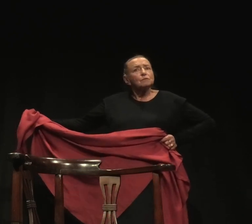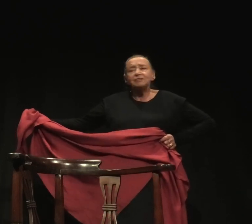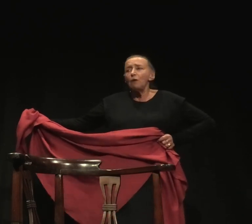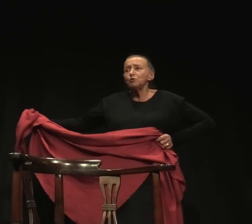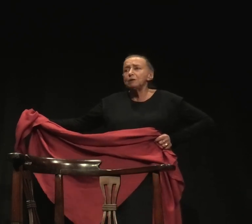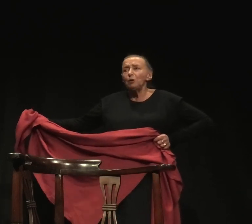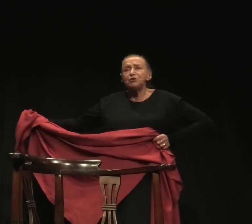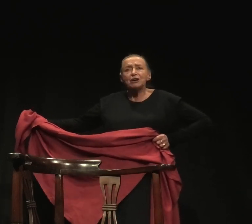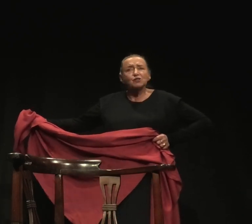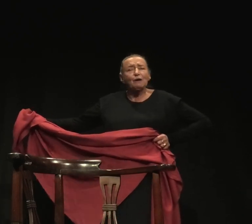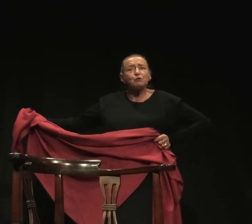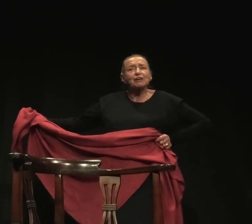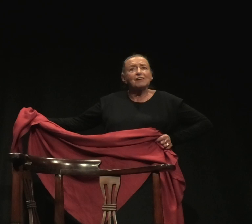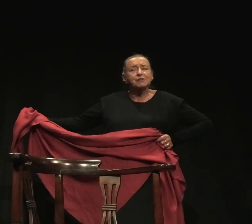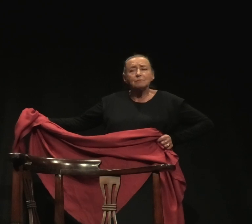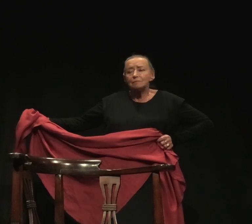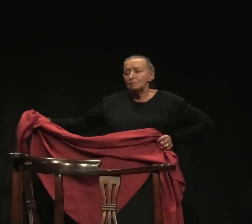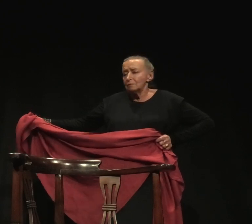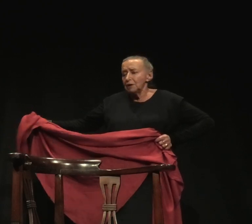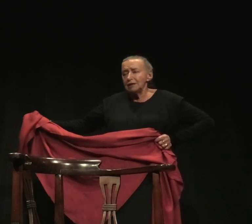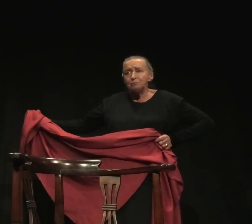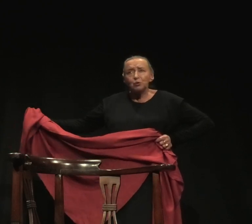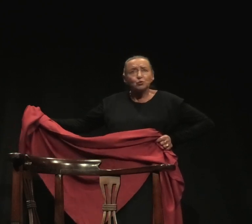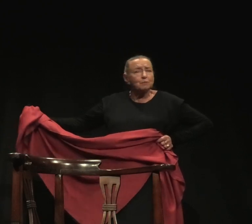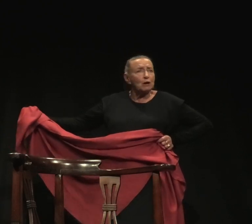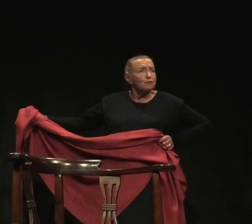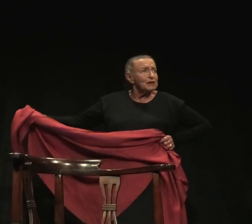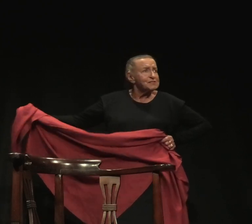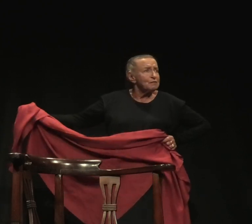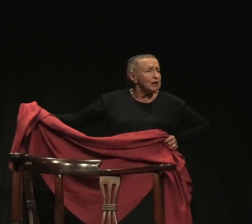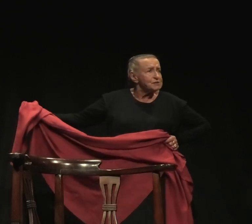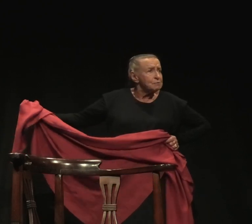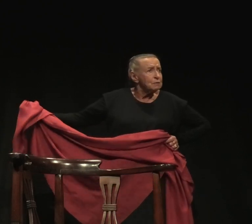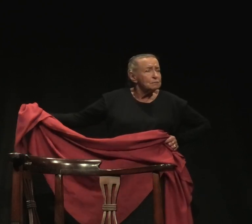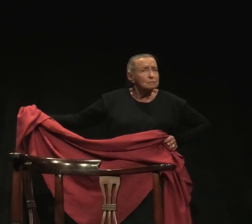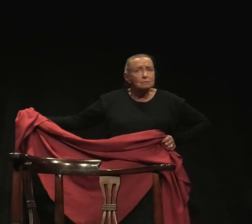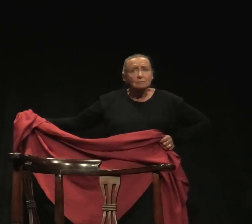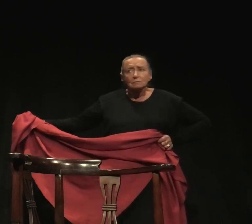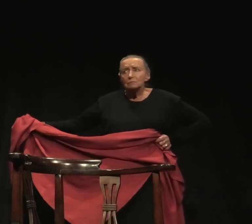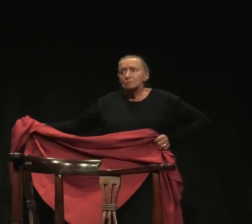Slap and kiss resounded together like words in sequence, one after the other.